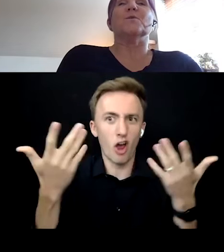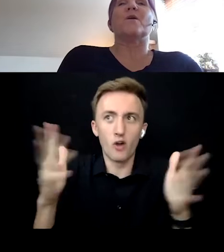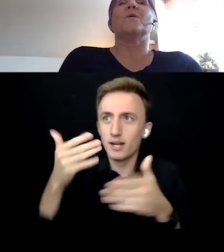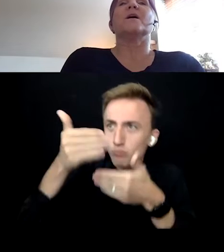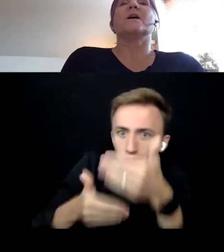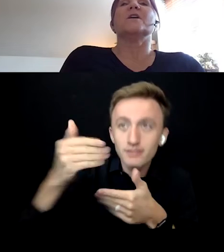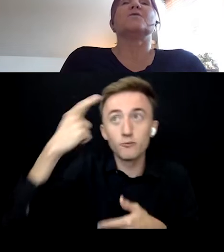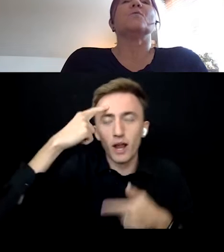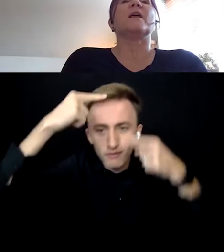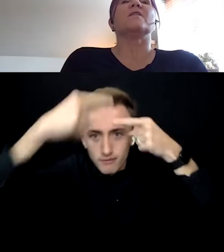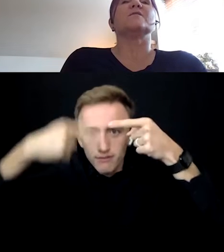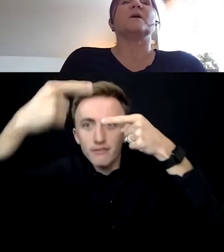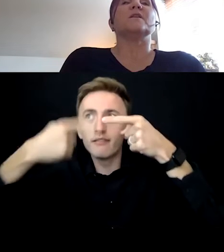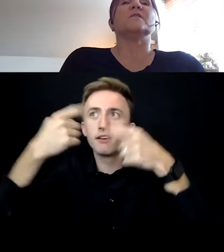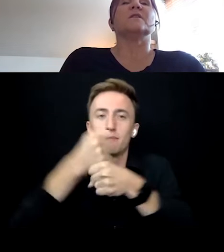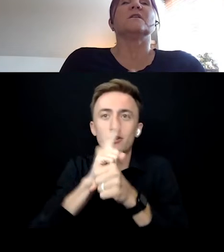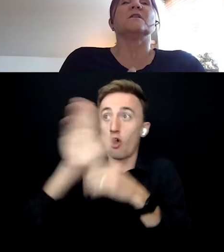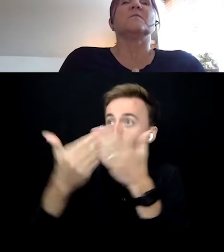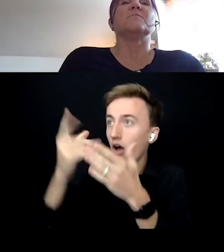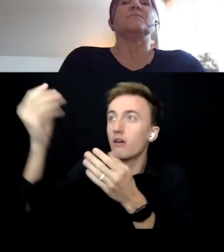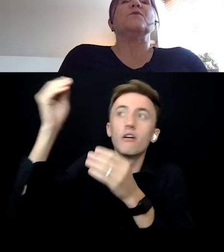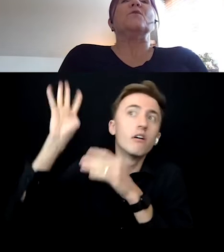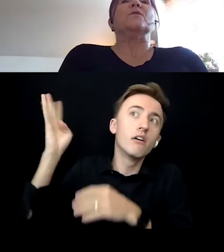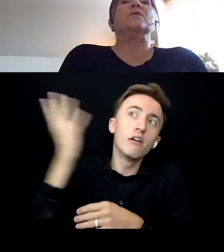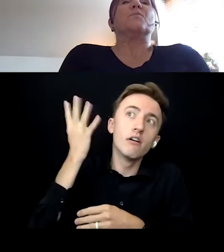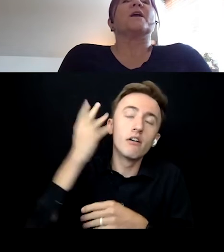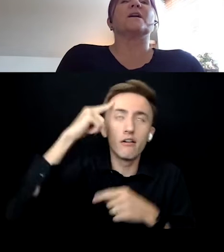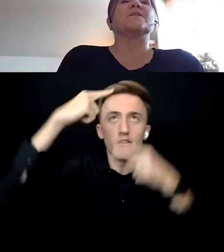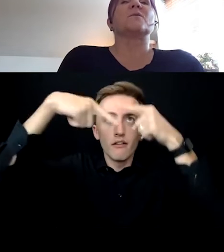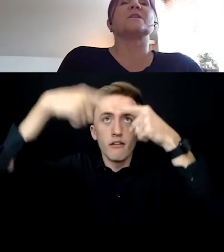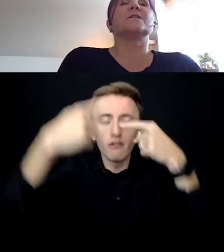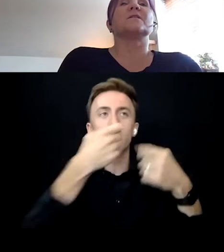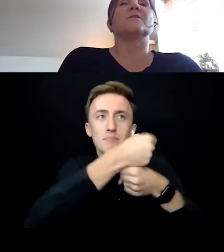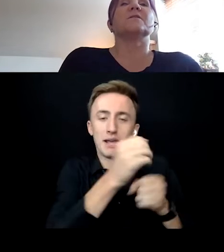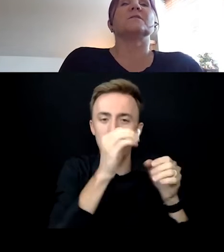all of that work to formulate those opinions before your brain kicked into action on the